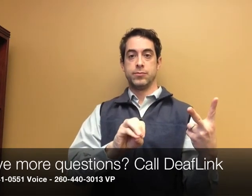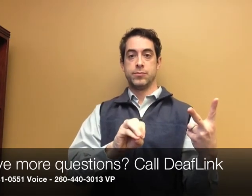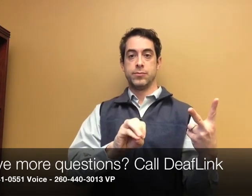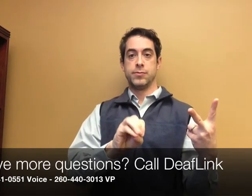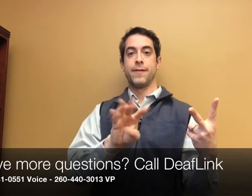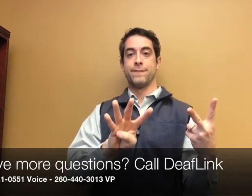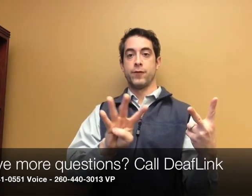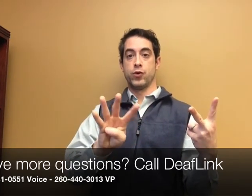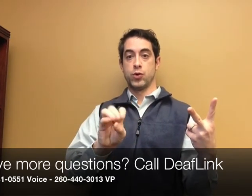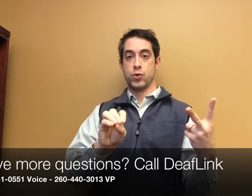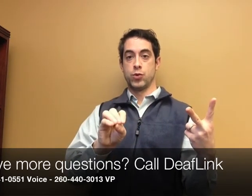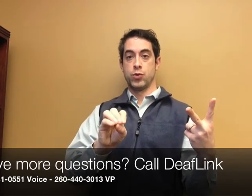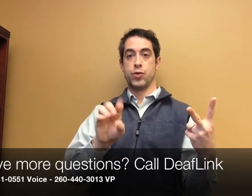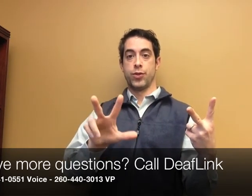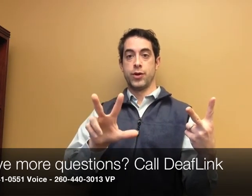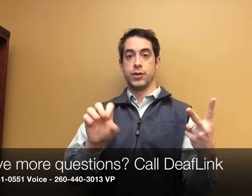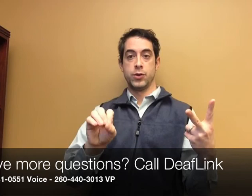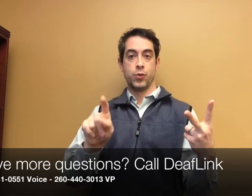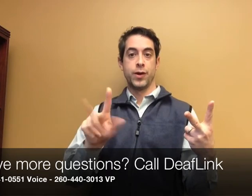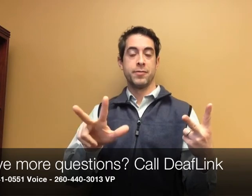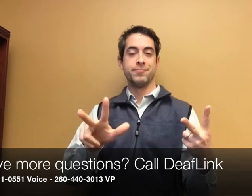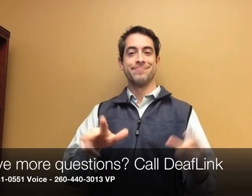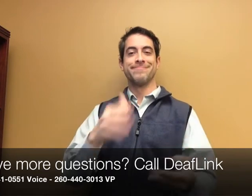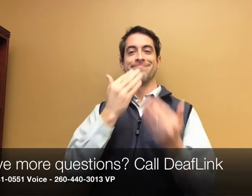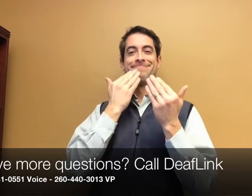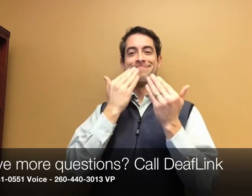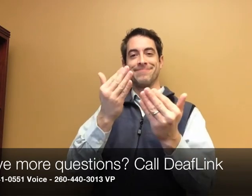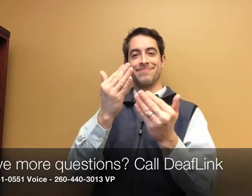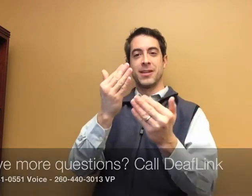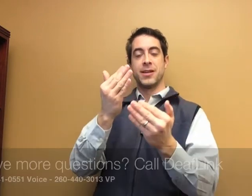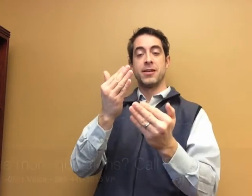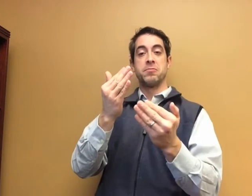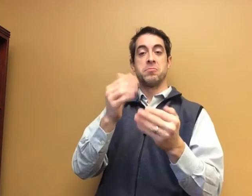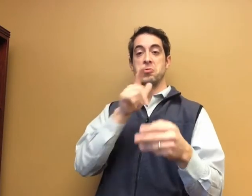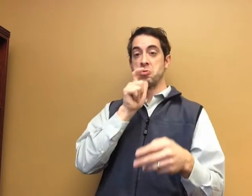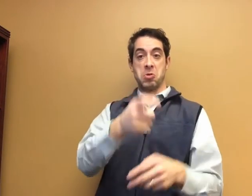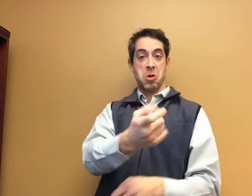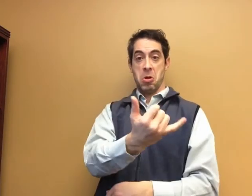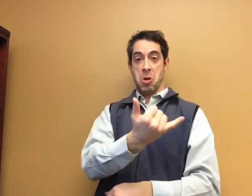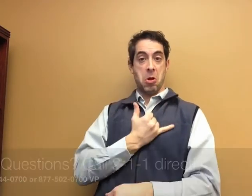260-440-3013. If you understand clearly what